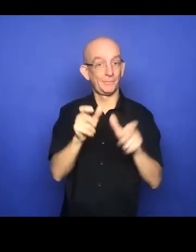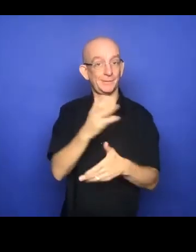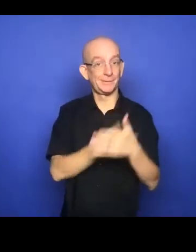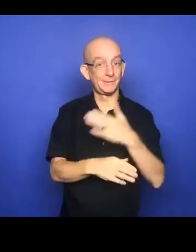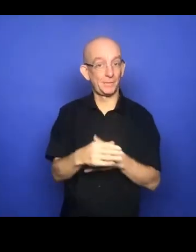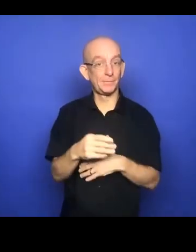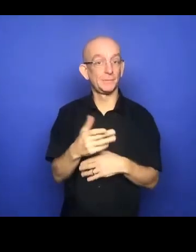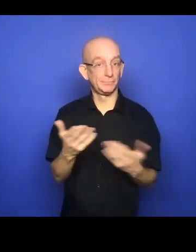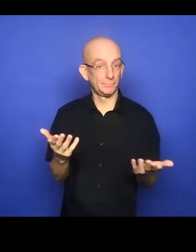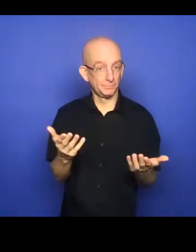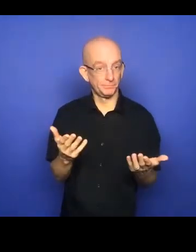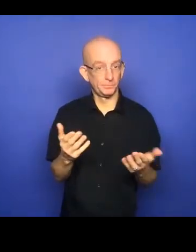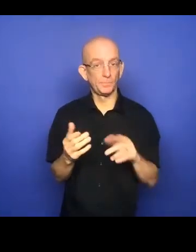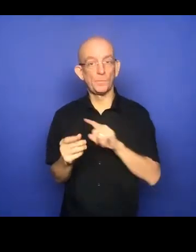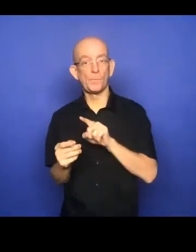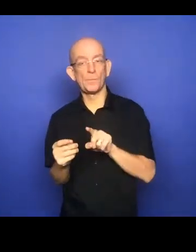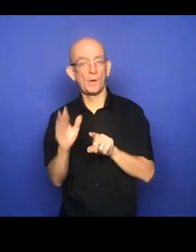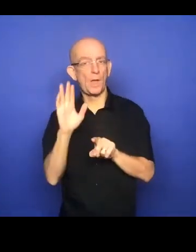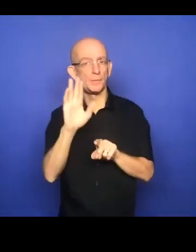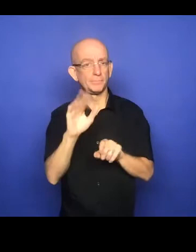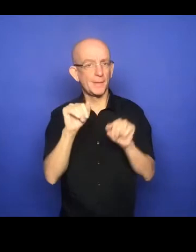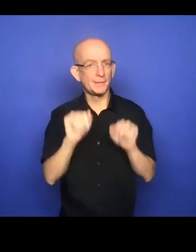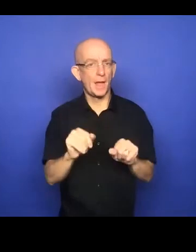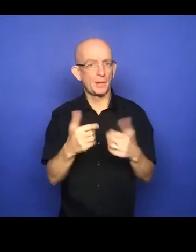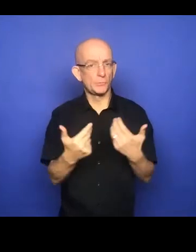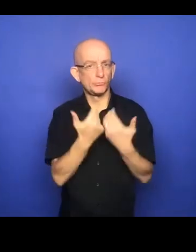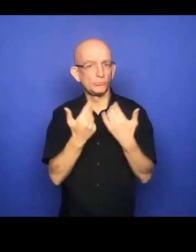disabilities. Allow me to share what we see as the